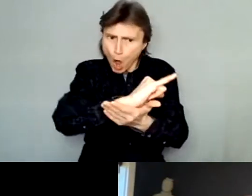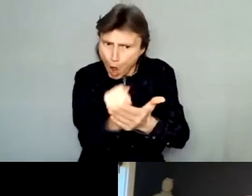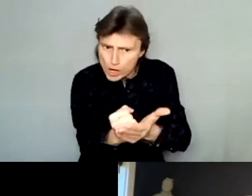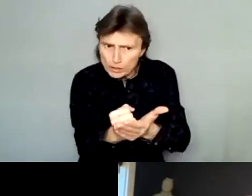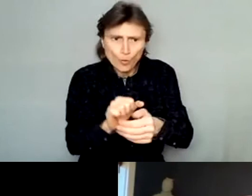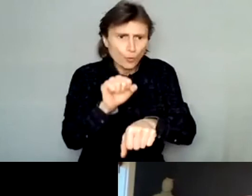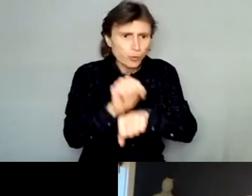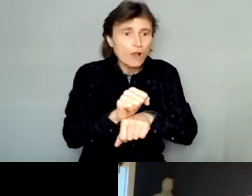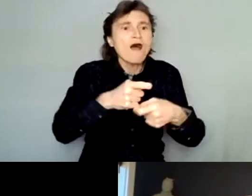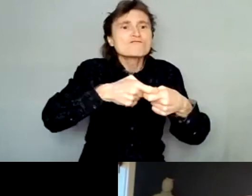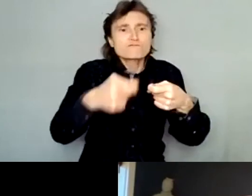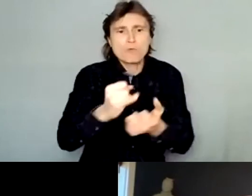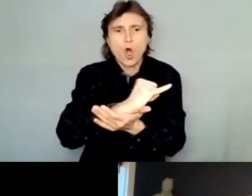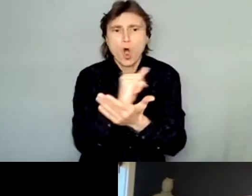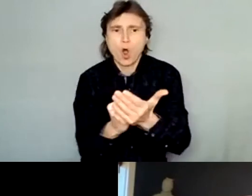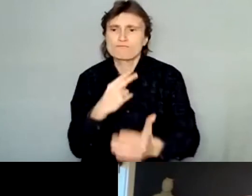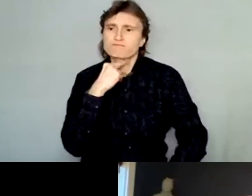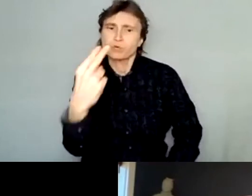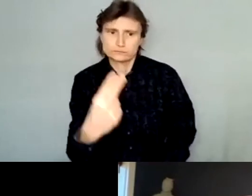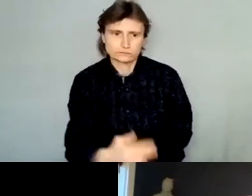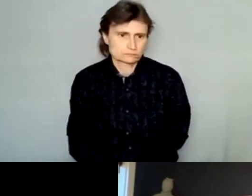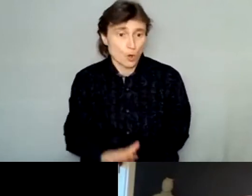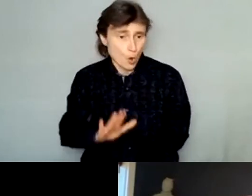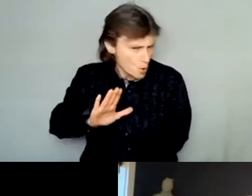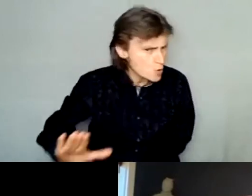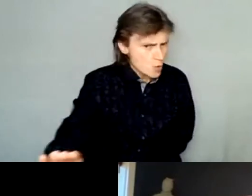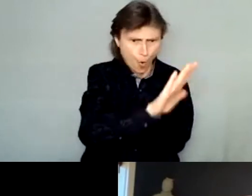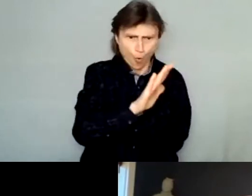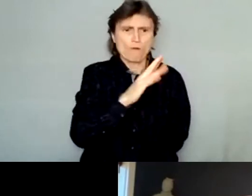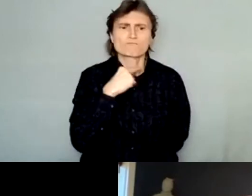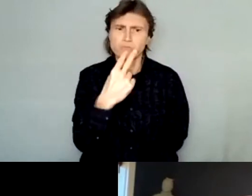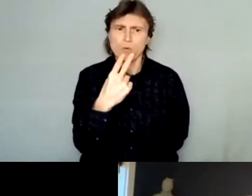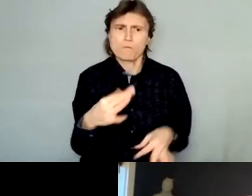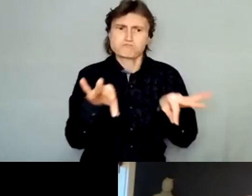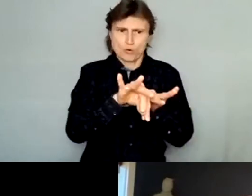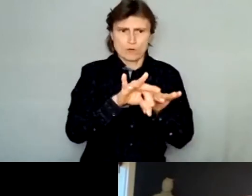And I can tell you from the perspective of Calgary Arts Development, I'm very aware that